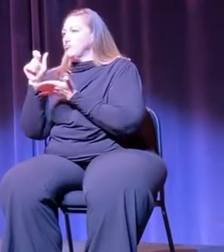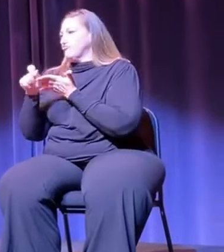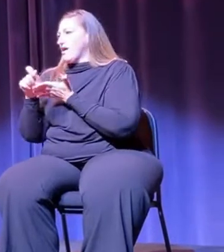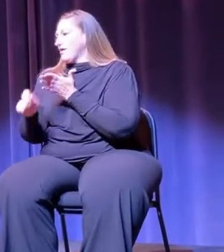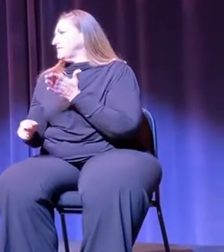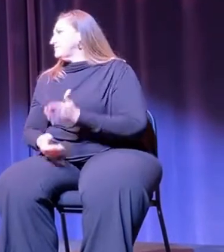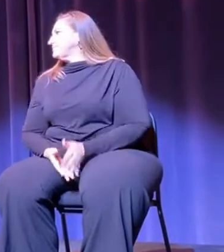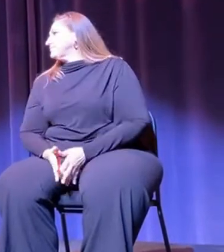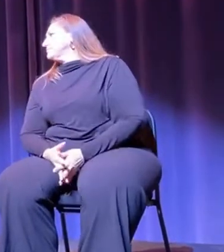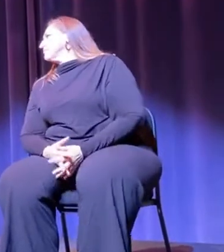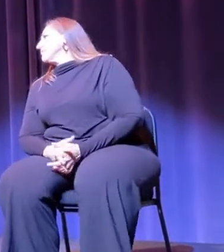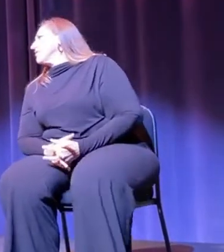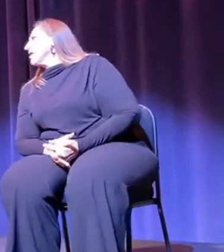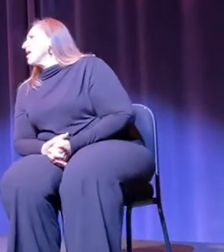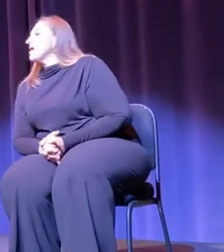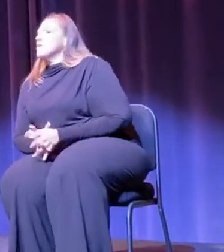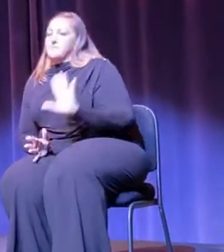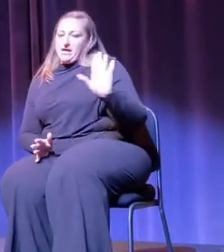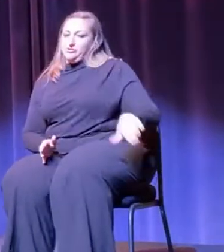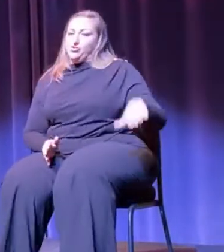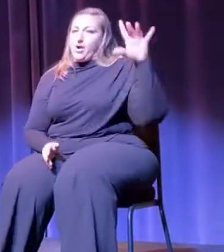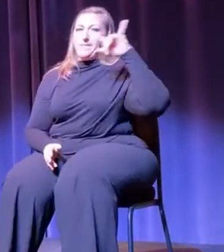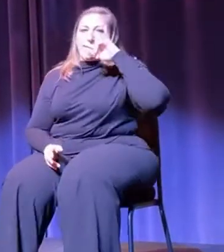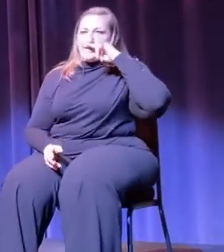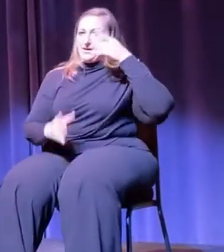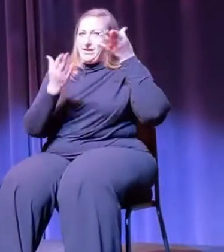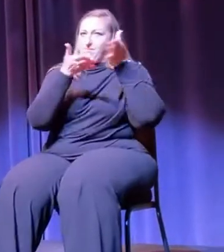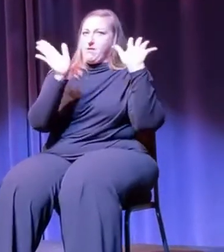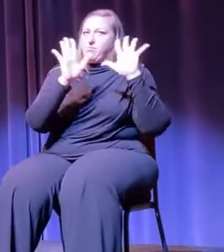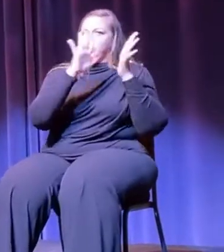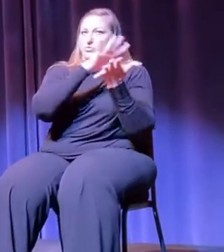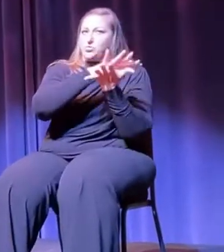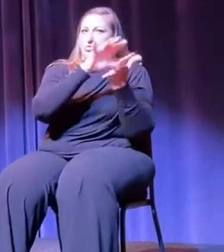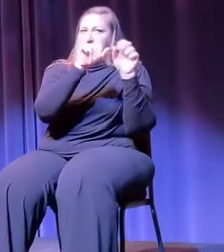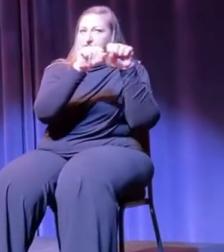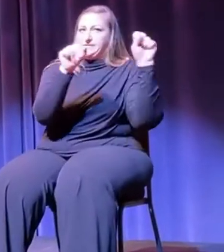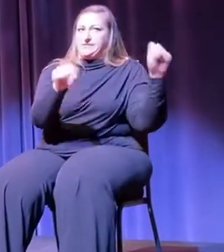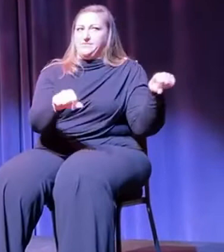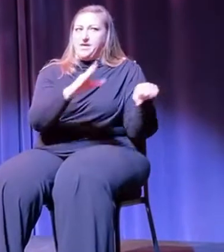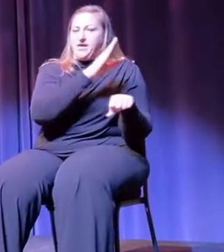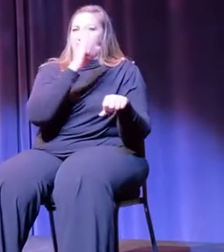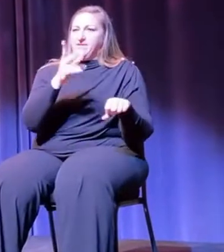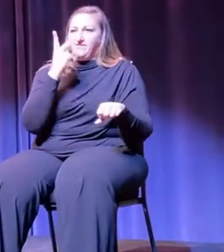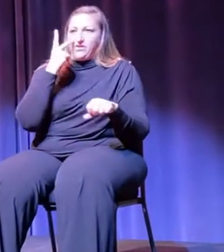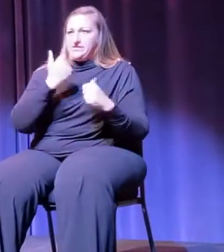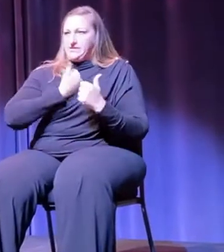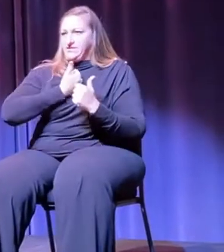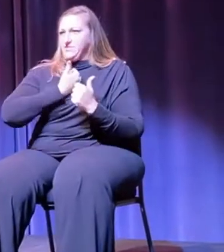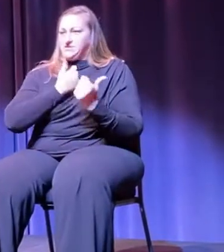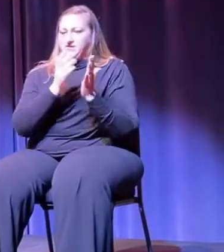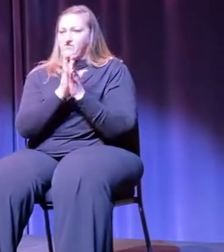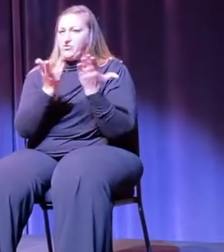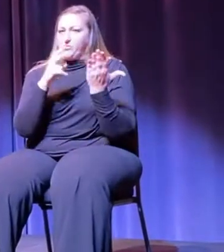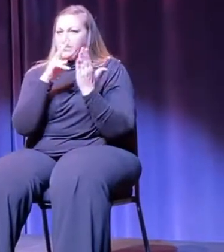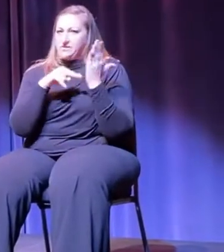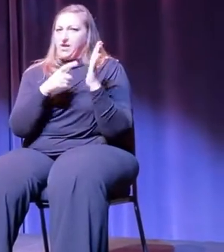And I know because I was a kid in that public school system who never got to see themselves in the books I had to read at school, right?